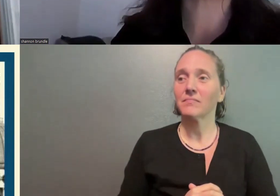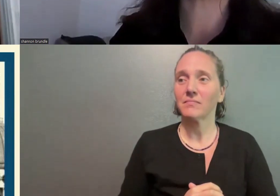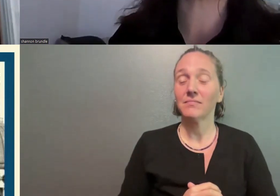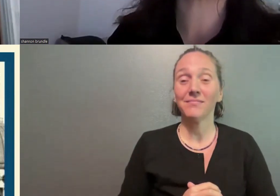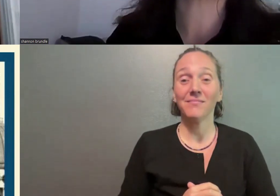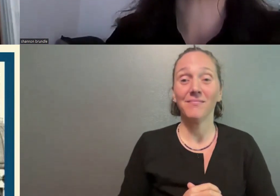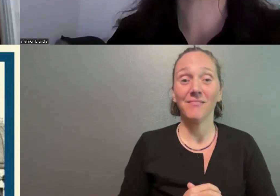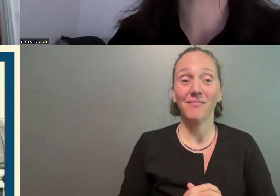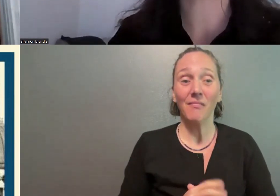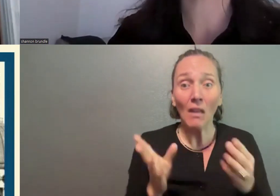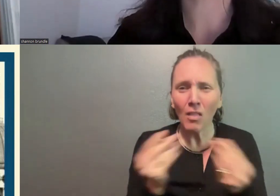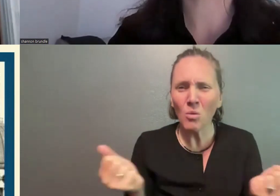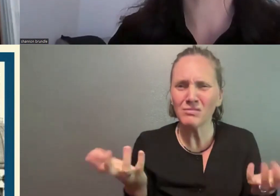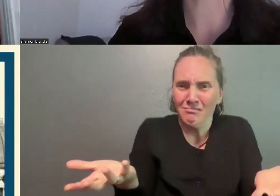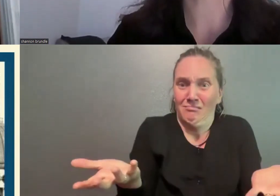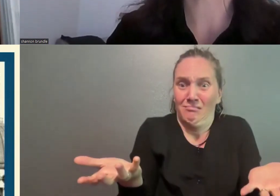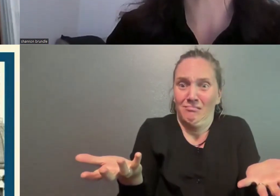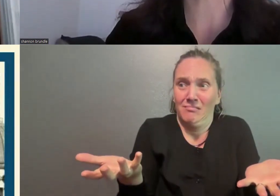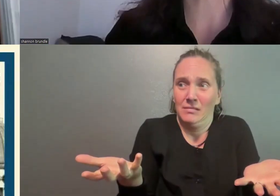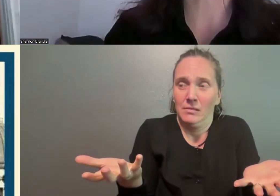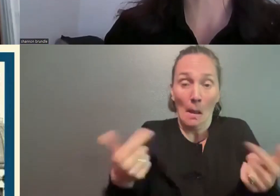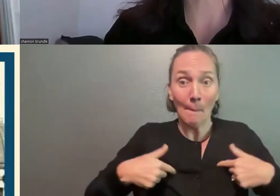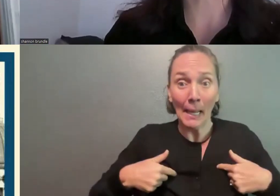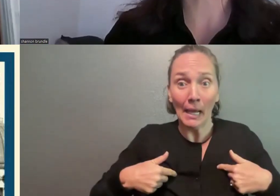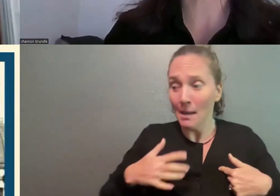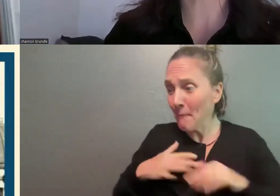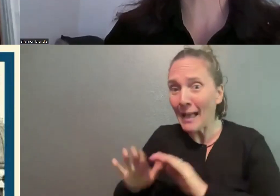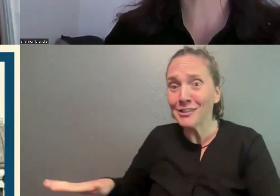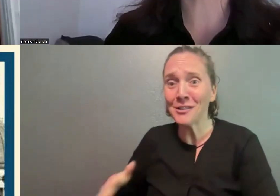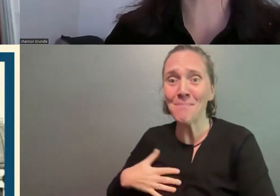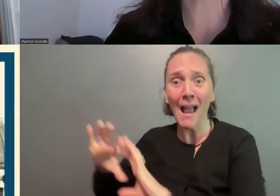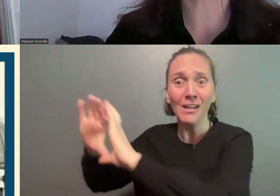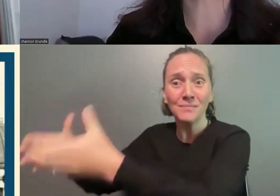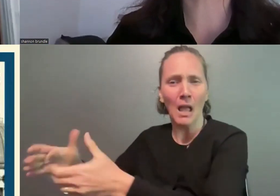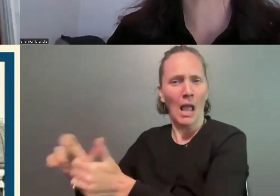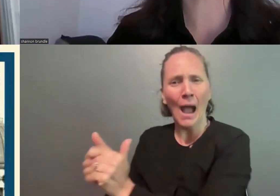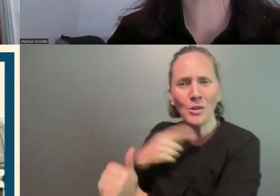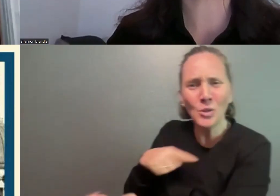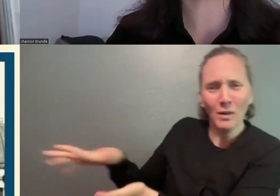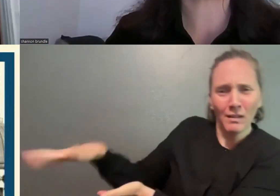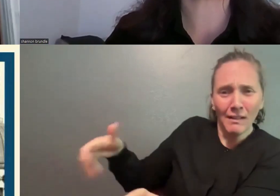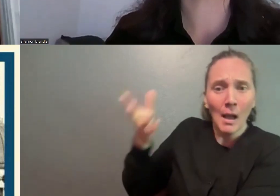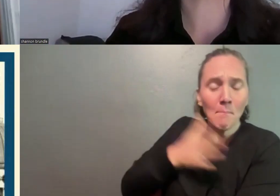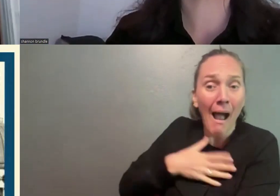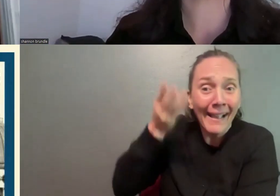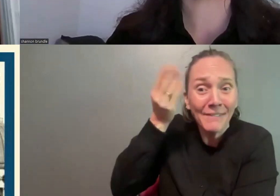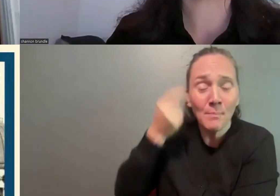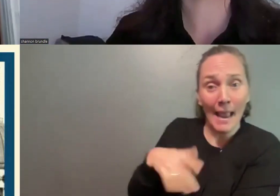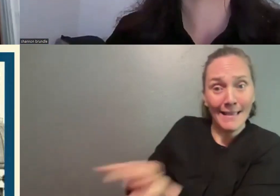How can me, my children, my household, how can we be counted? You know, we are just so systemically